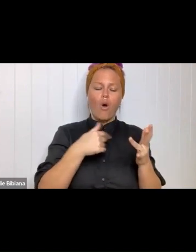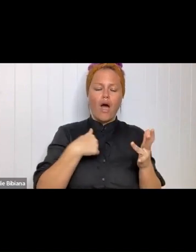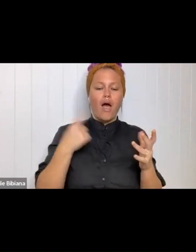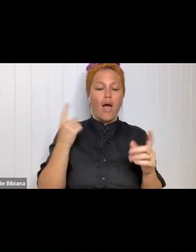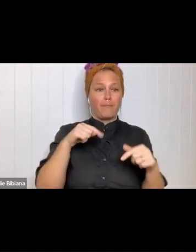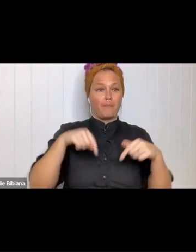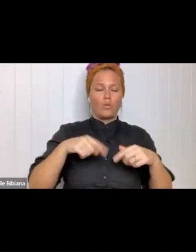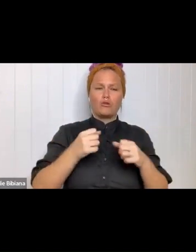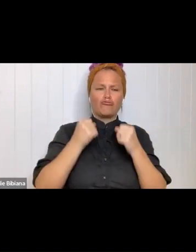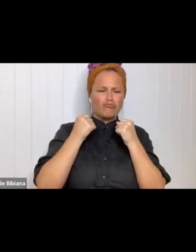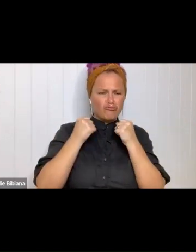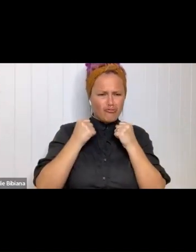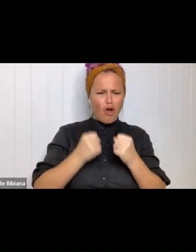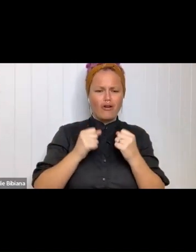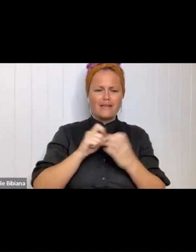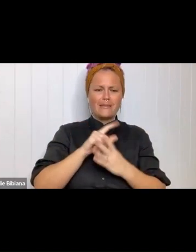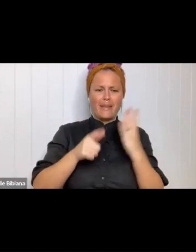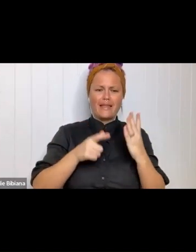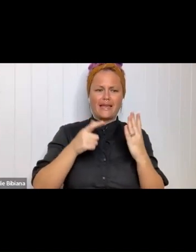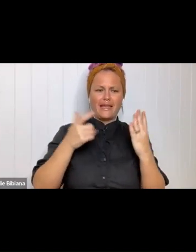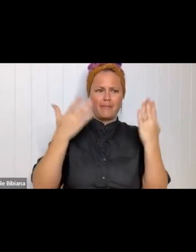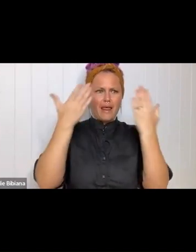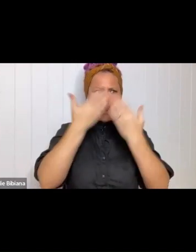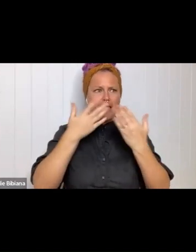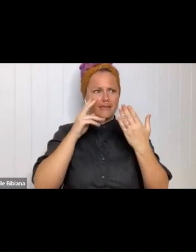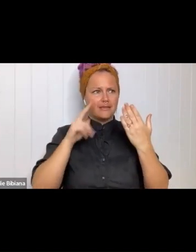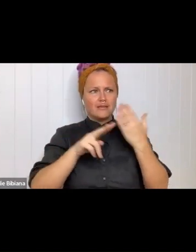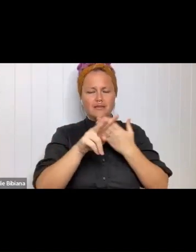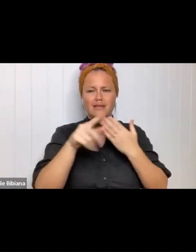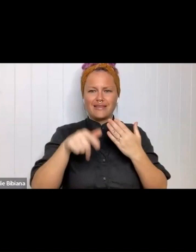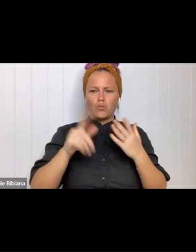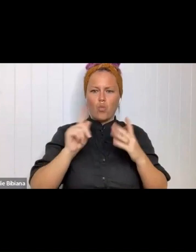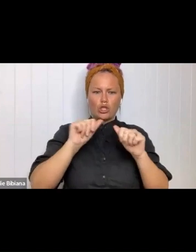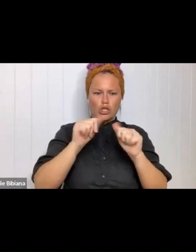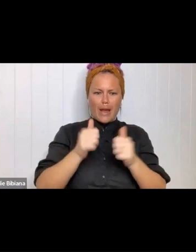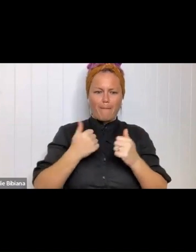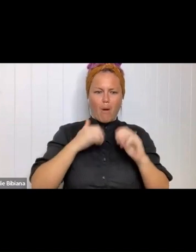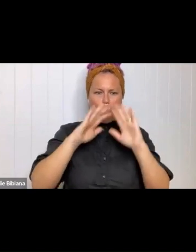lens is the thing that shapes my world. As a very proud disabled